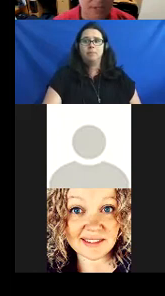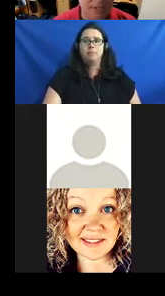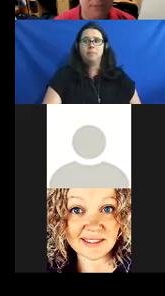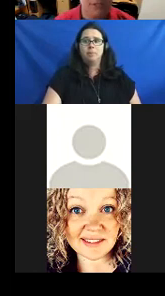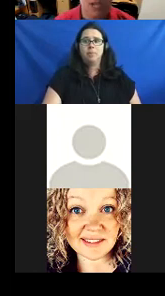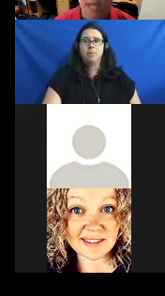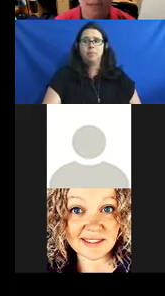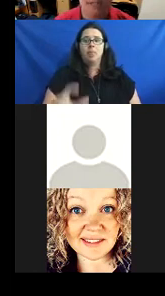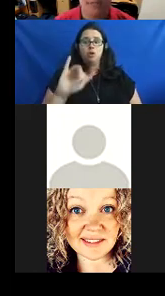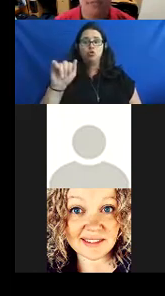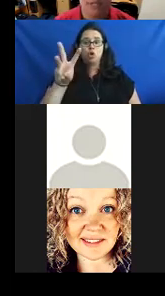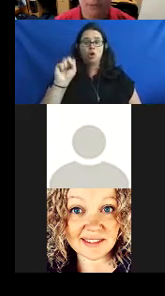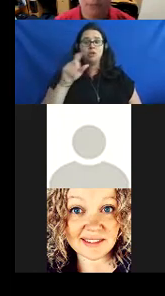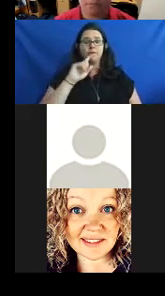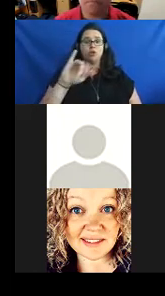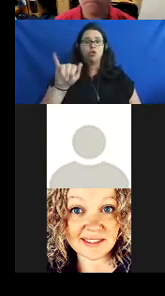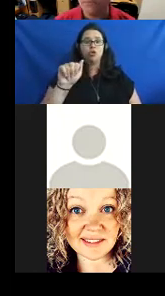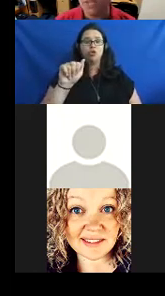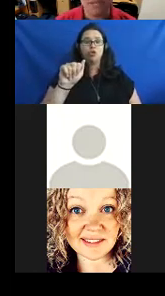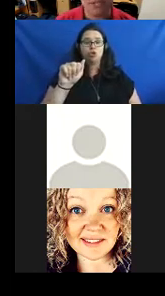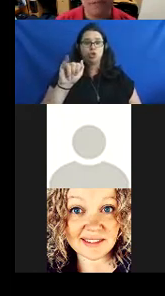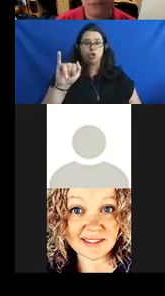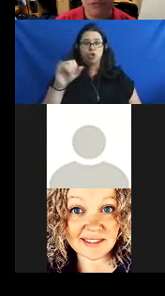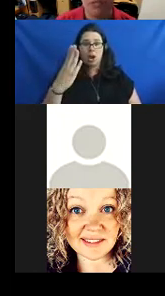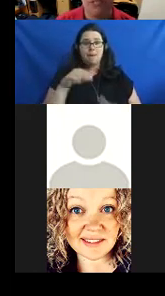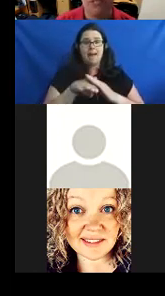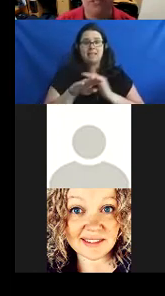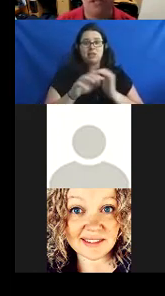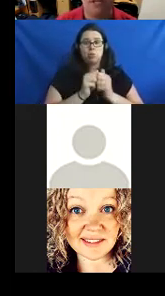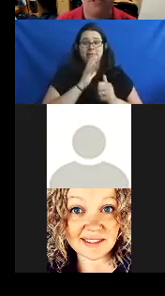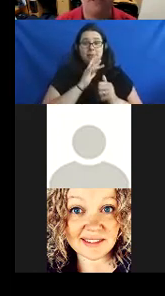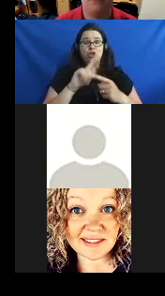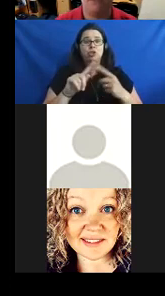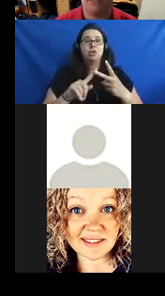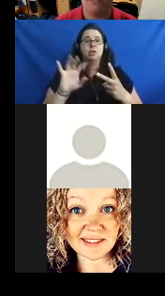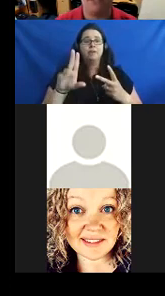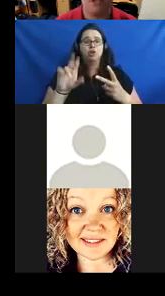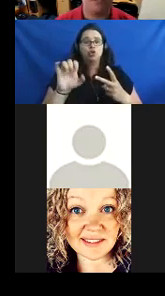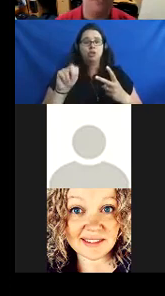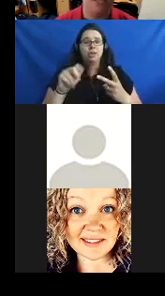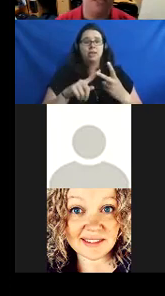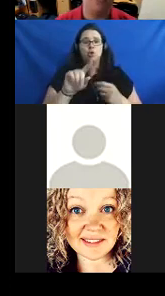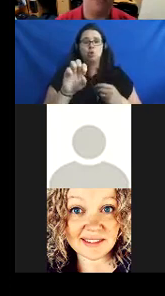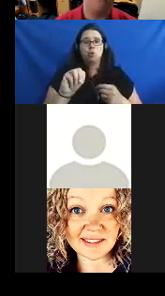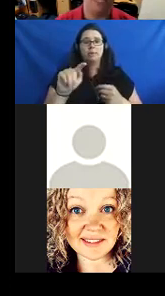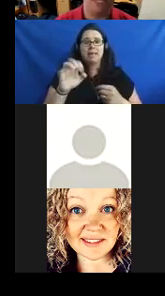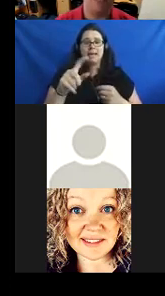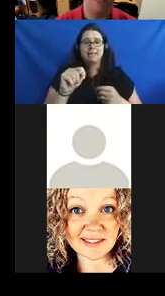WE HAVE JAWS, WHICH STANDS FOR JOB ACCESS WITH SPEECH. I MENTIONED FUSION WHICH IS A COMBINATION OF ZOOM TEXT AND JAWS.